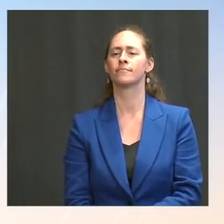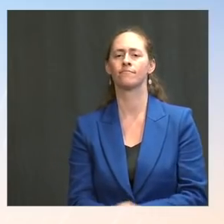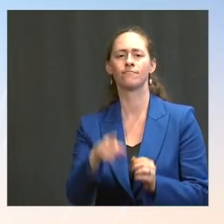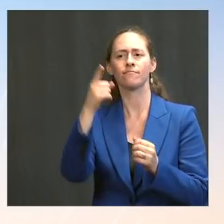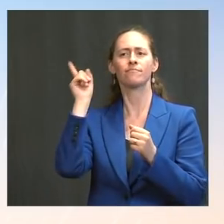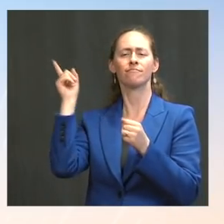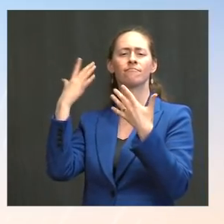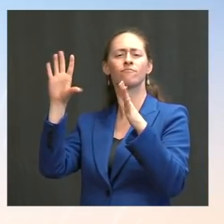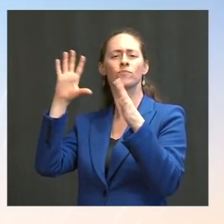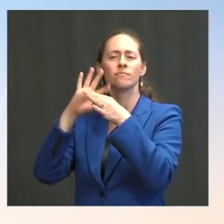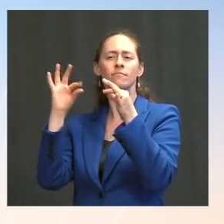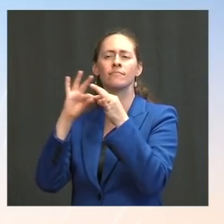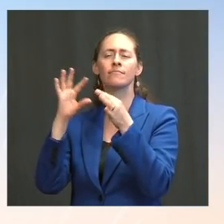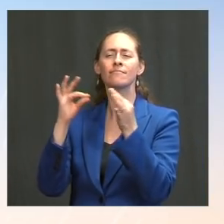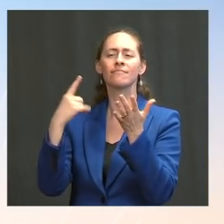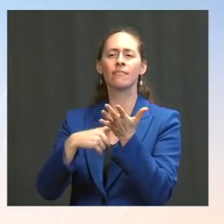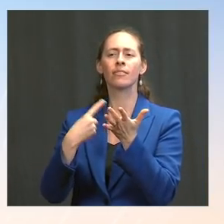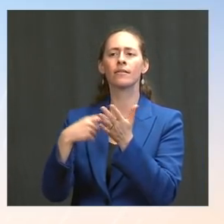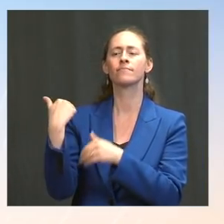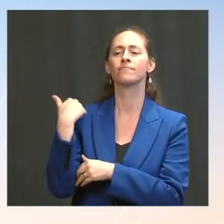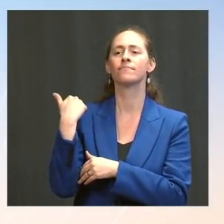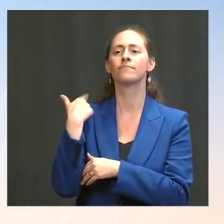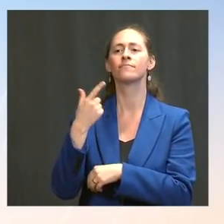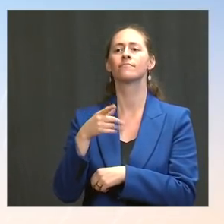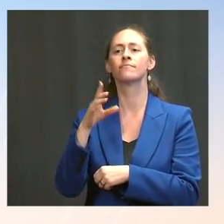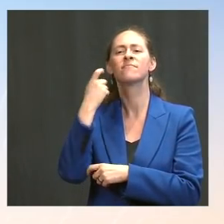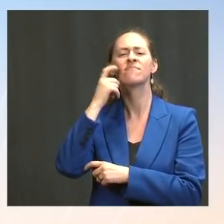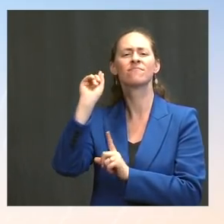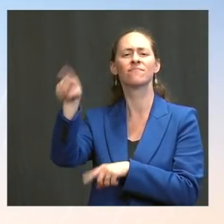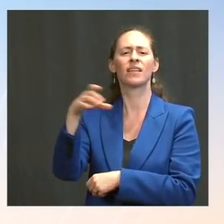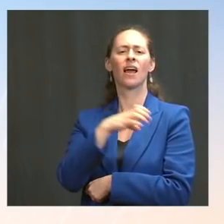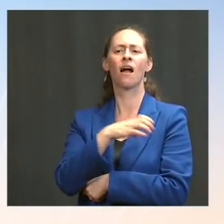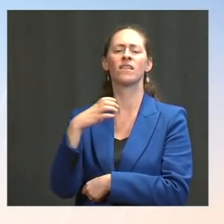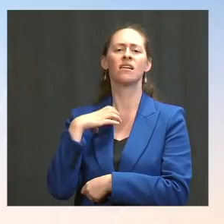he went to Cleveland and laid this out in a speech that an explicit part of his strategy